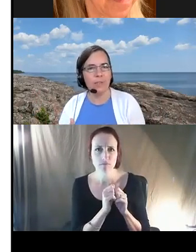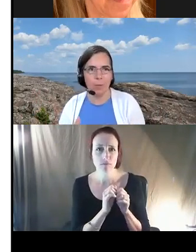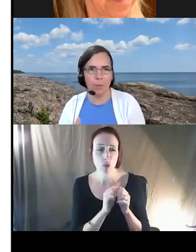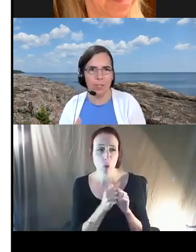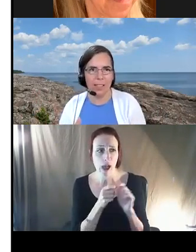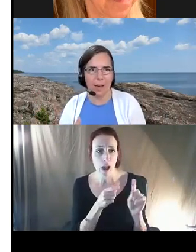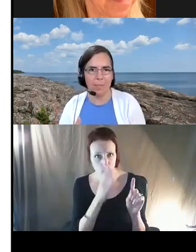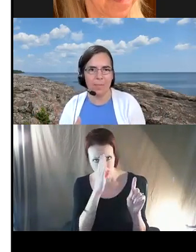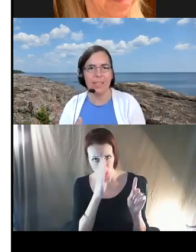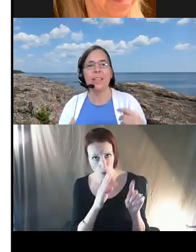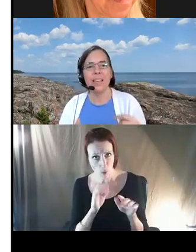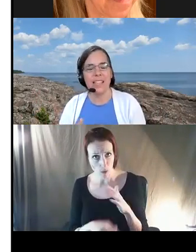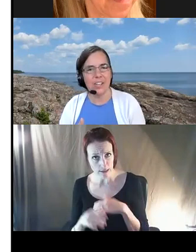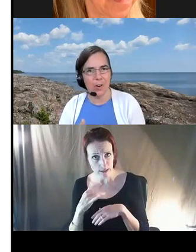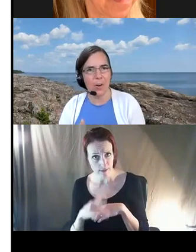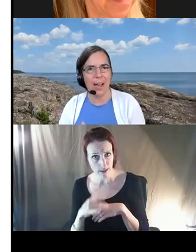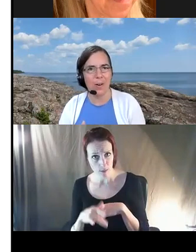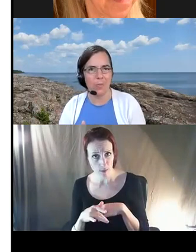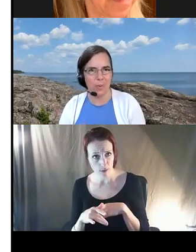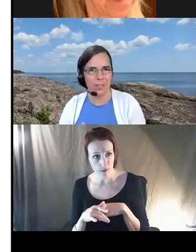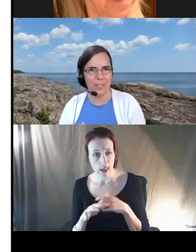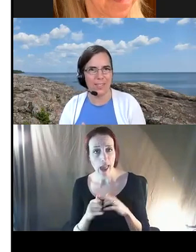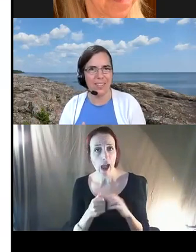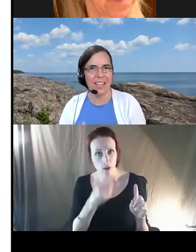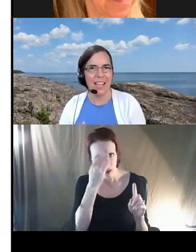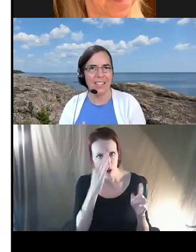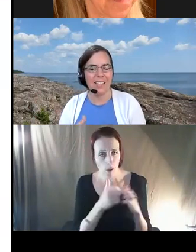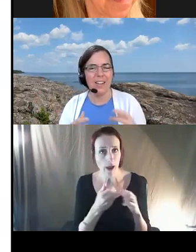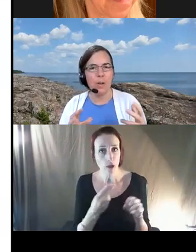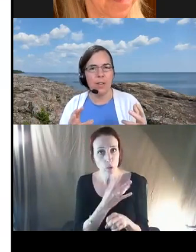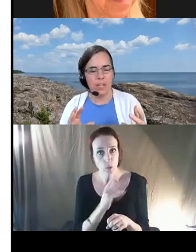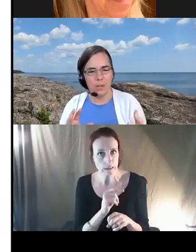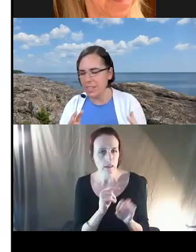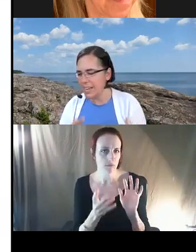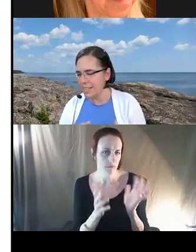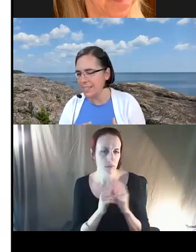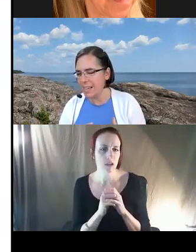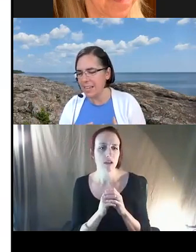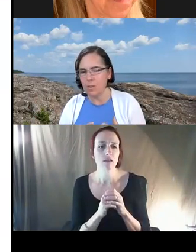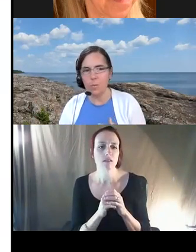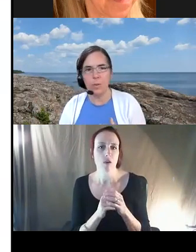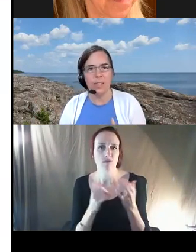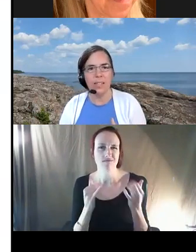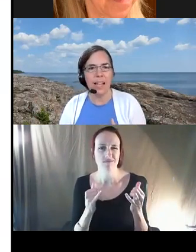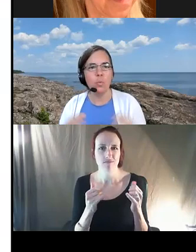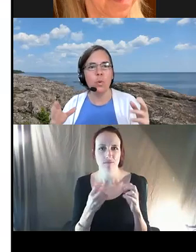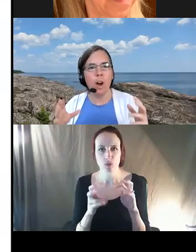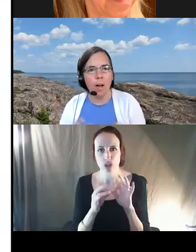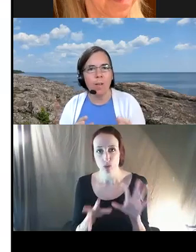is available to them and they know how it works? If we go to the next slide, we realize we are